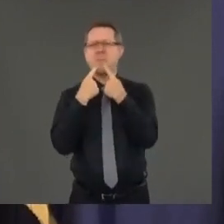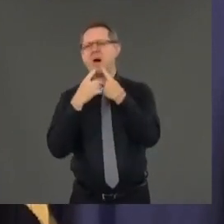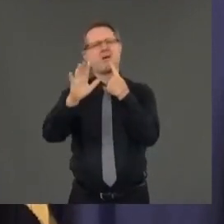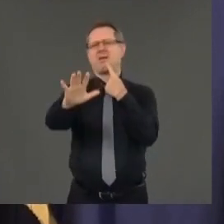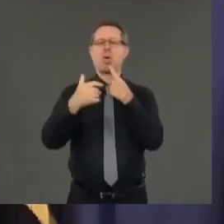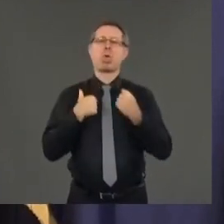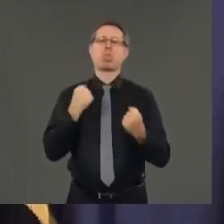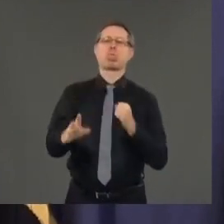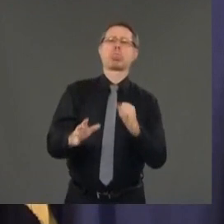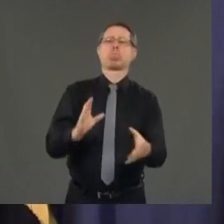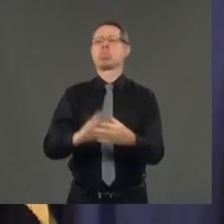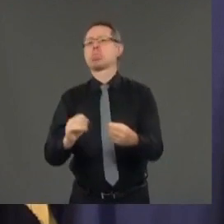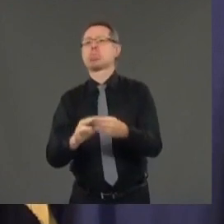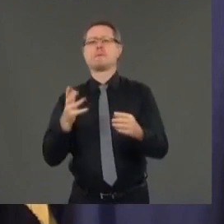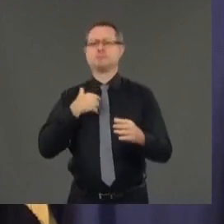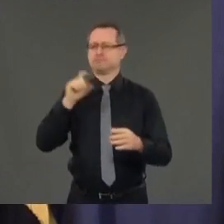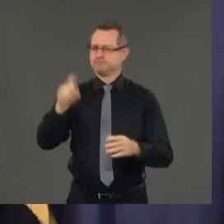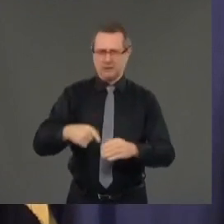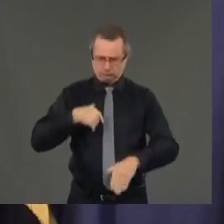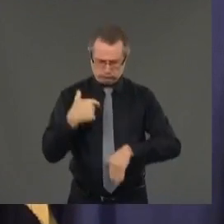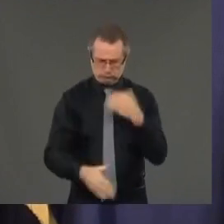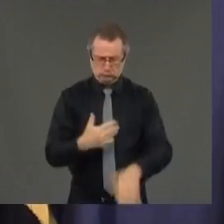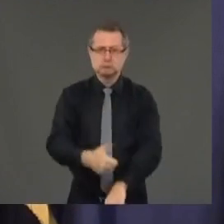THE GOVERNMENT TO PERFORM. IT'S NOT JUST ABOUT TALKING,